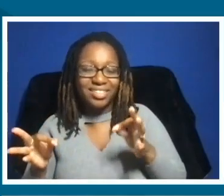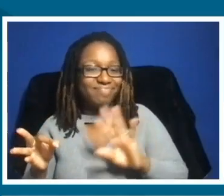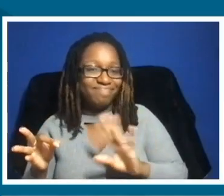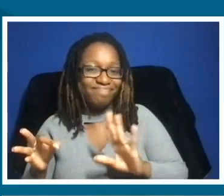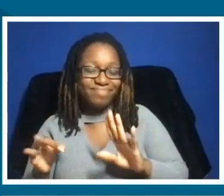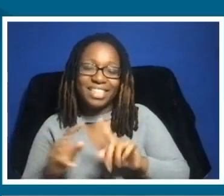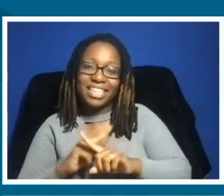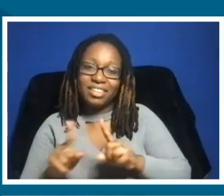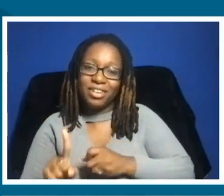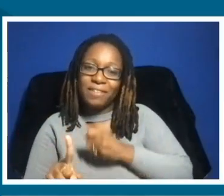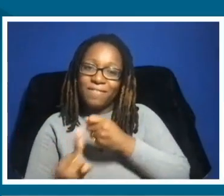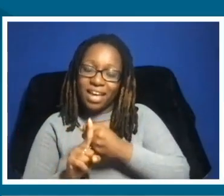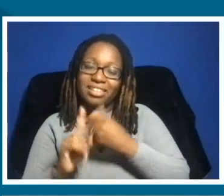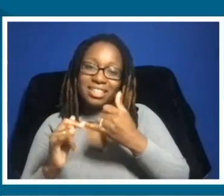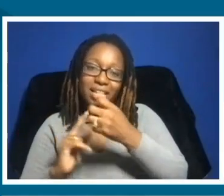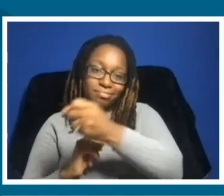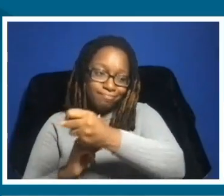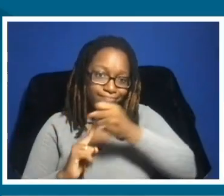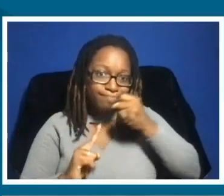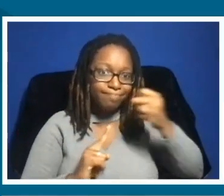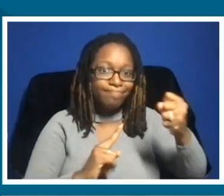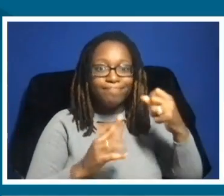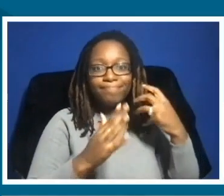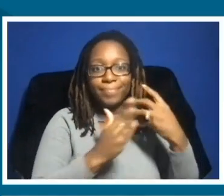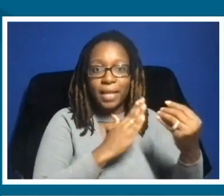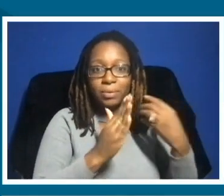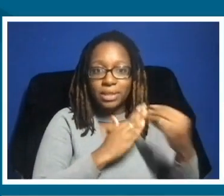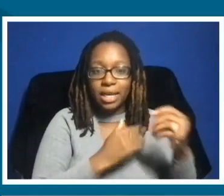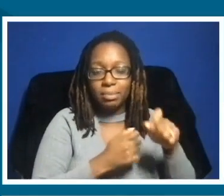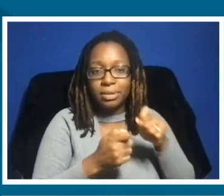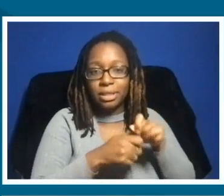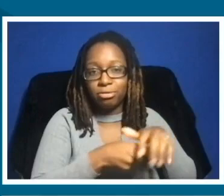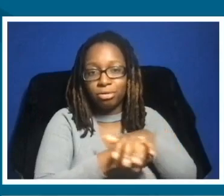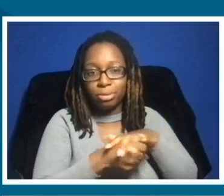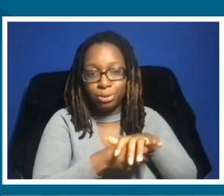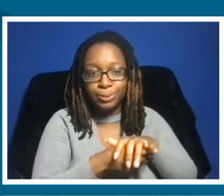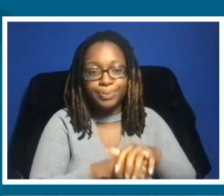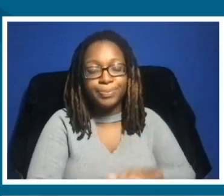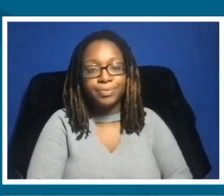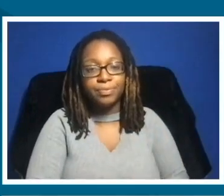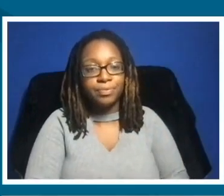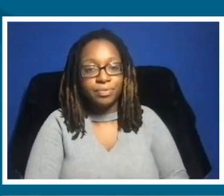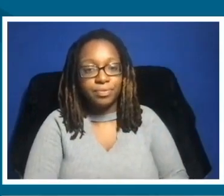when it was placed outside in a neighborhood so let me just give you a little